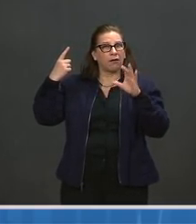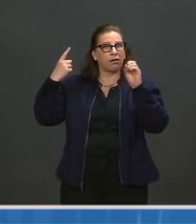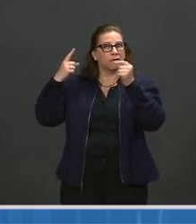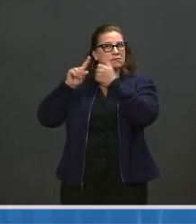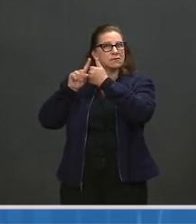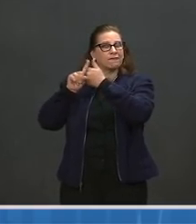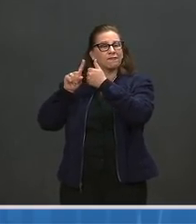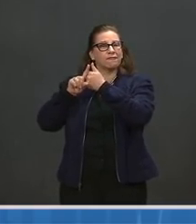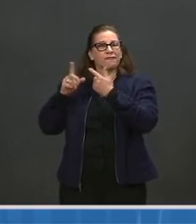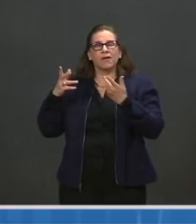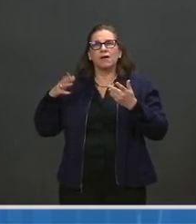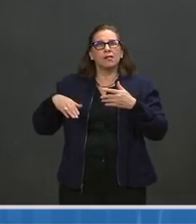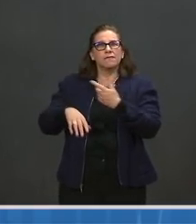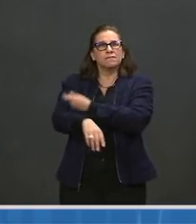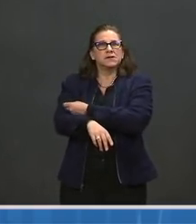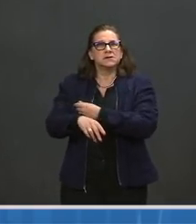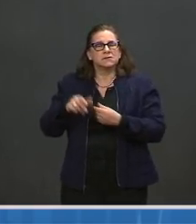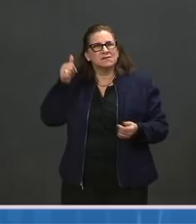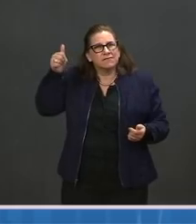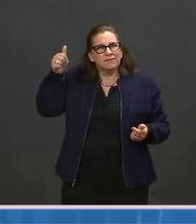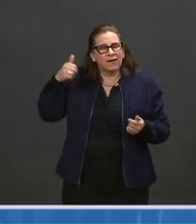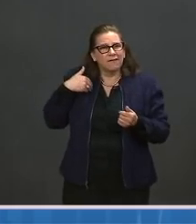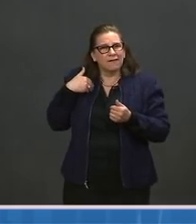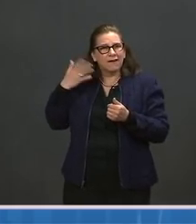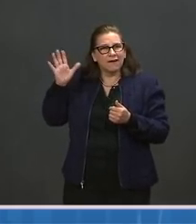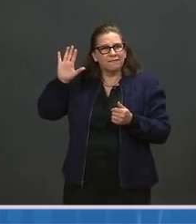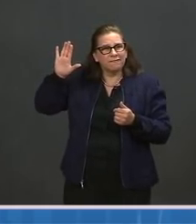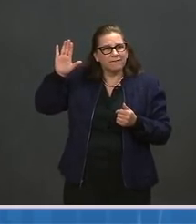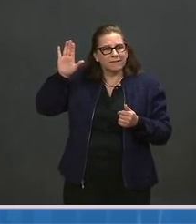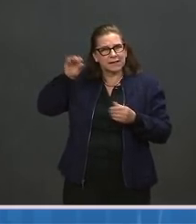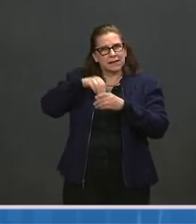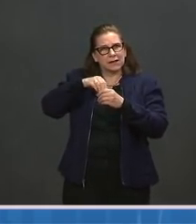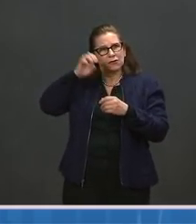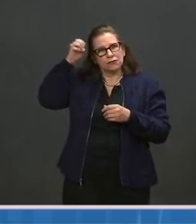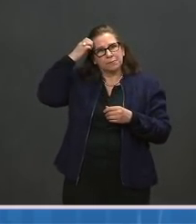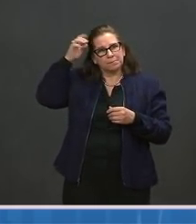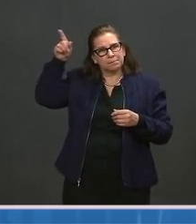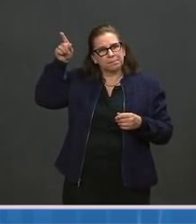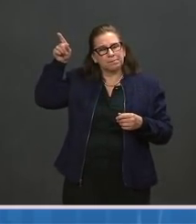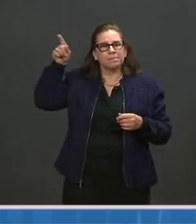indicated in their examination that they did not see